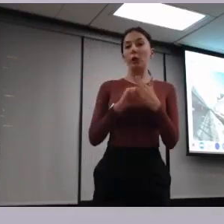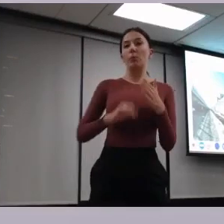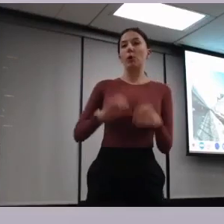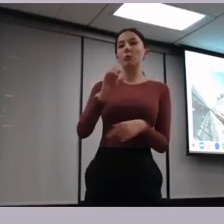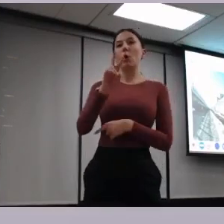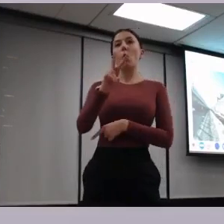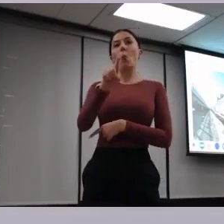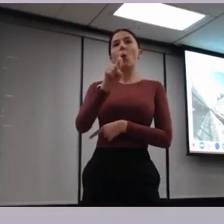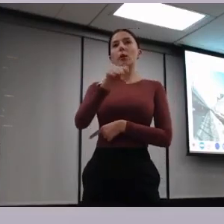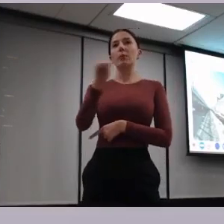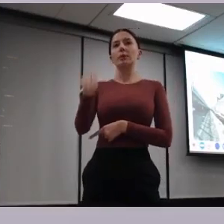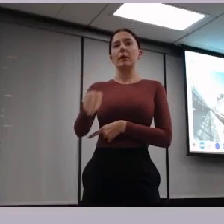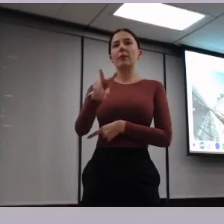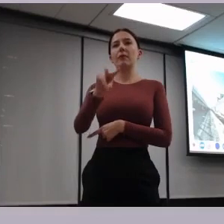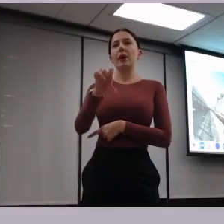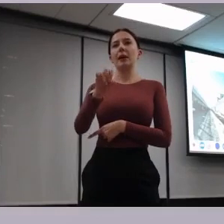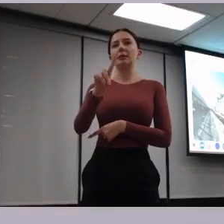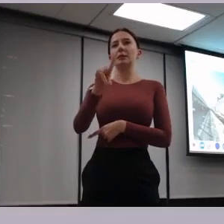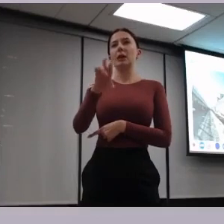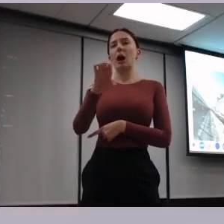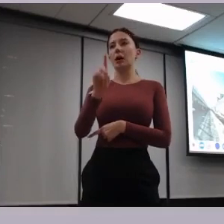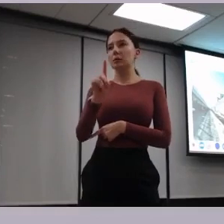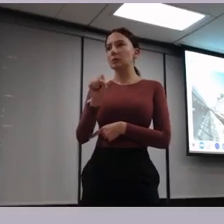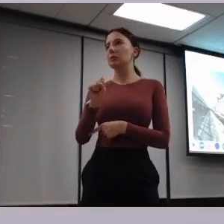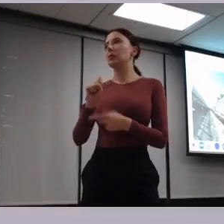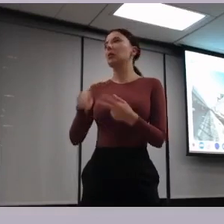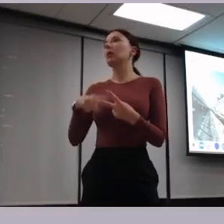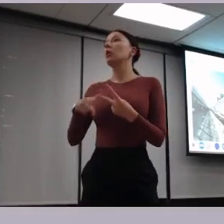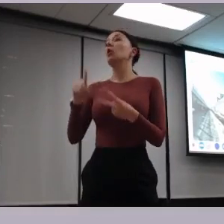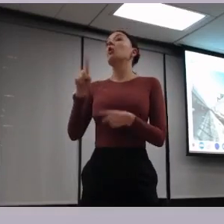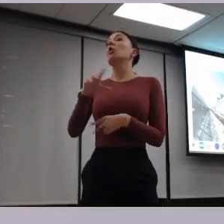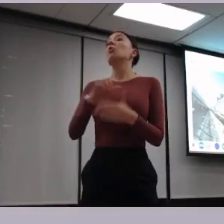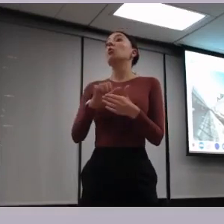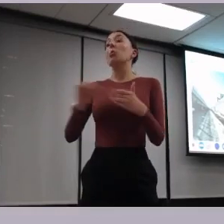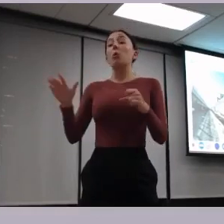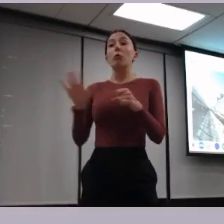We have removed 100% of the embankment infill or we've completed